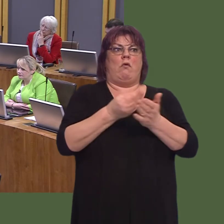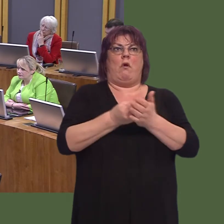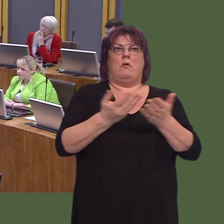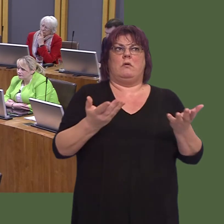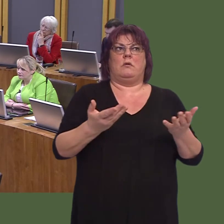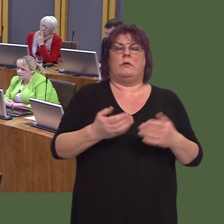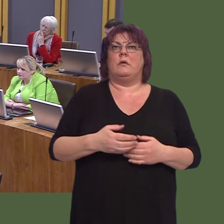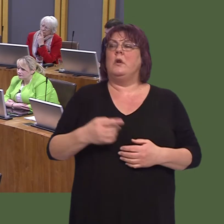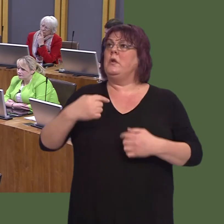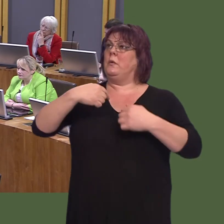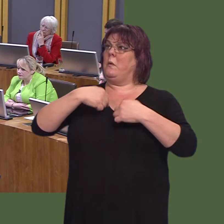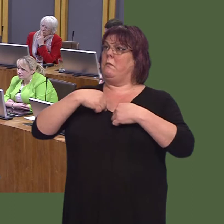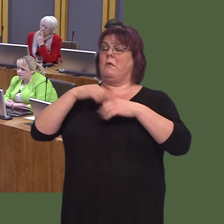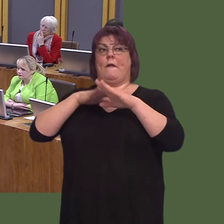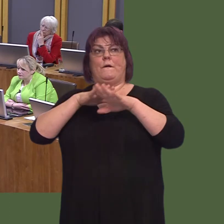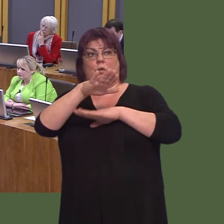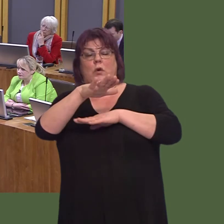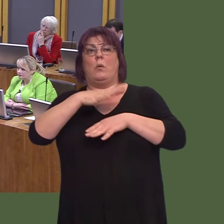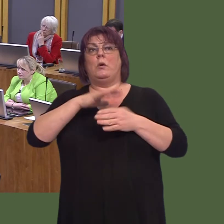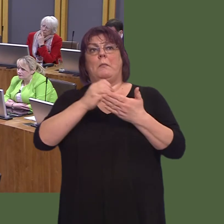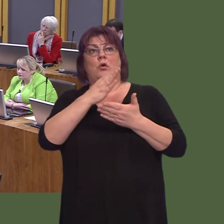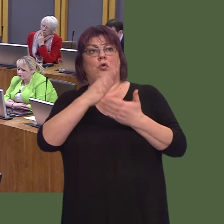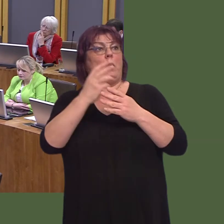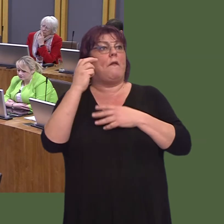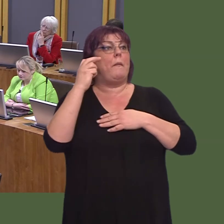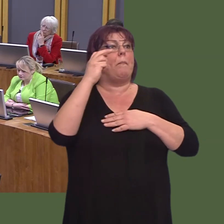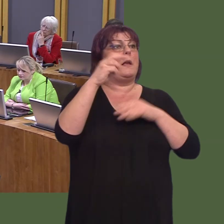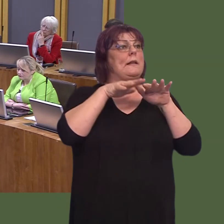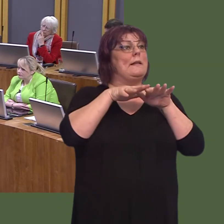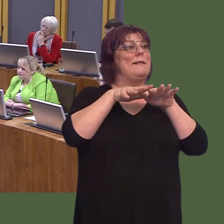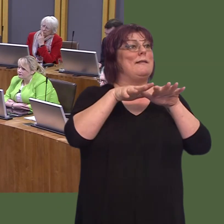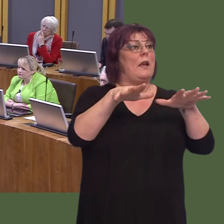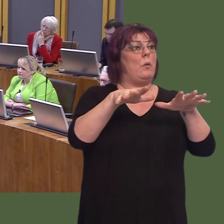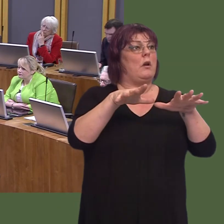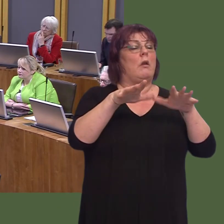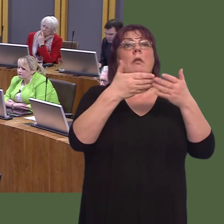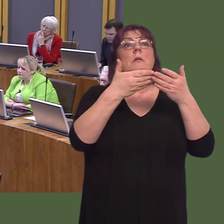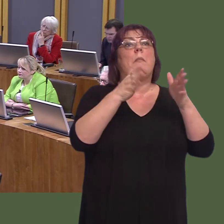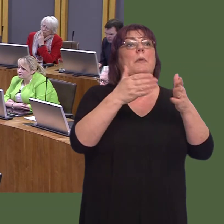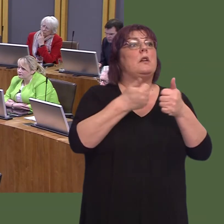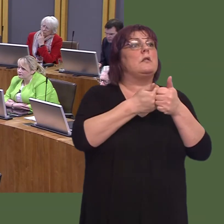looking at ways of ensuring that, in the future, we have a bus network that is publicly supported